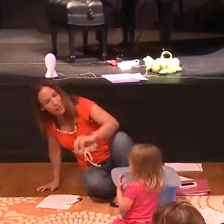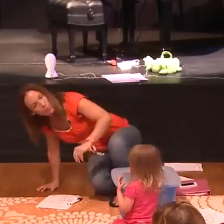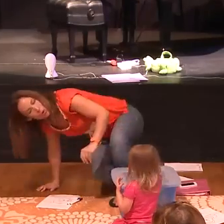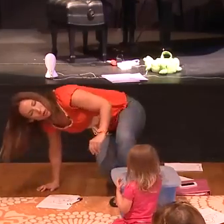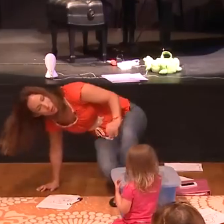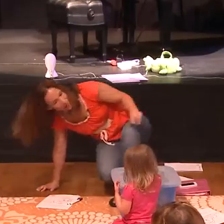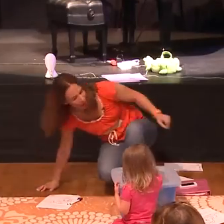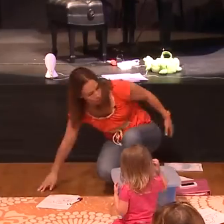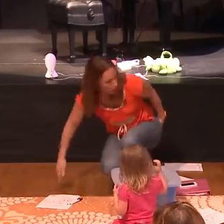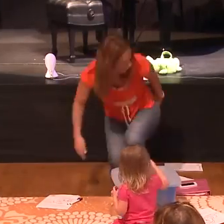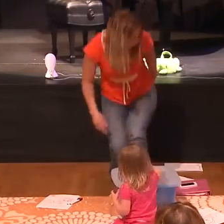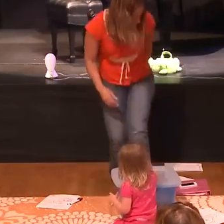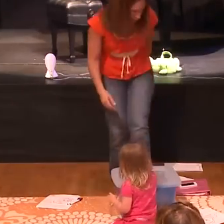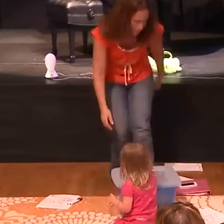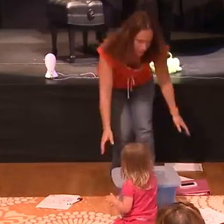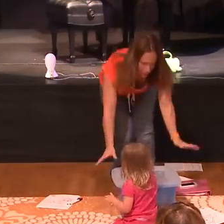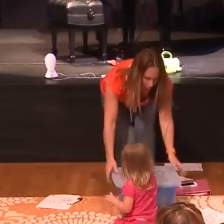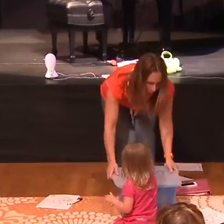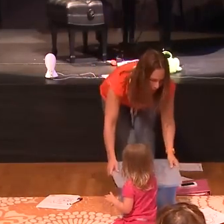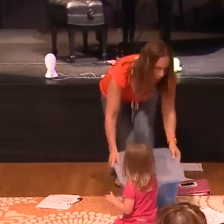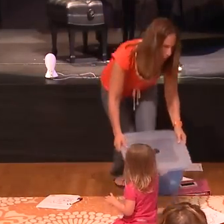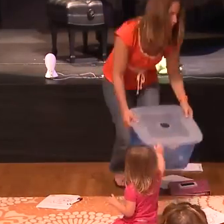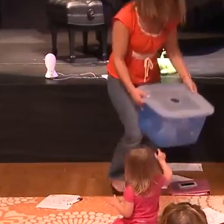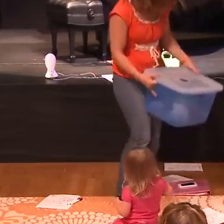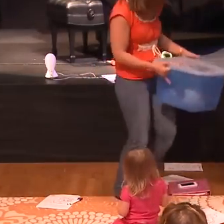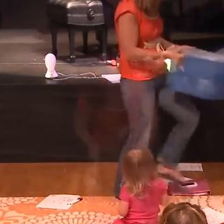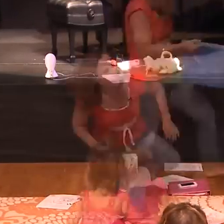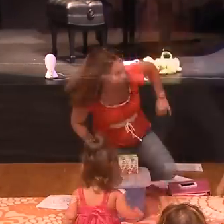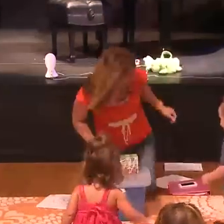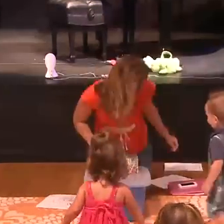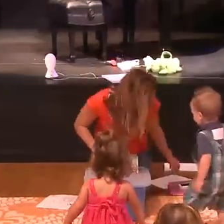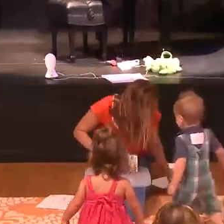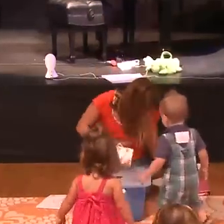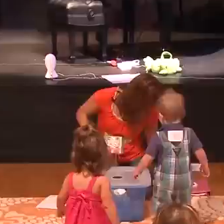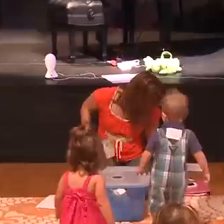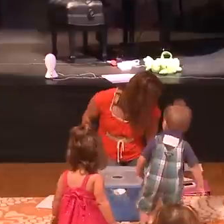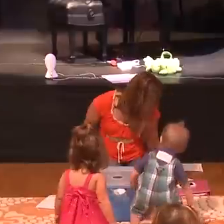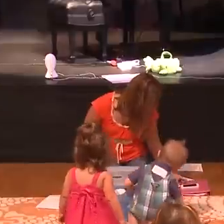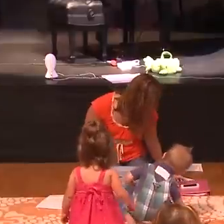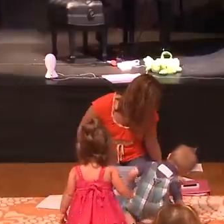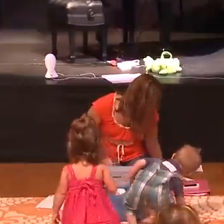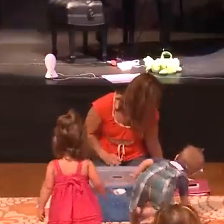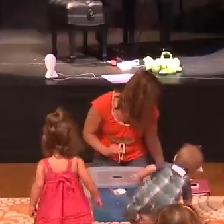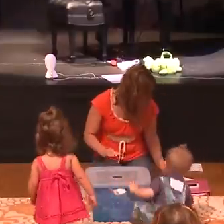Can we sign MORE JUICE and WATER. So give me one second, and I'm going to grab more more more. You're so excited! Let's see.